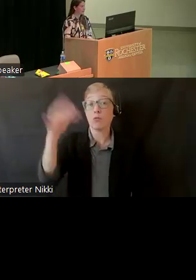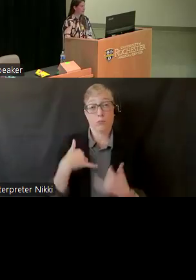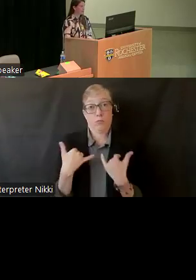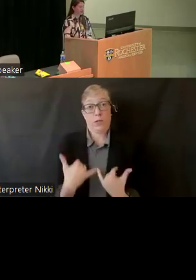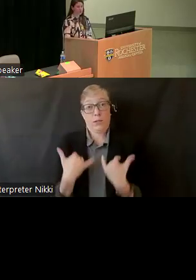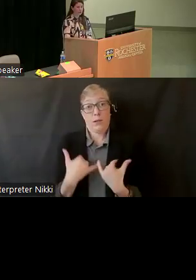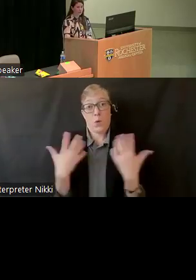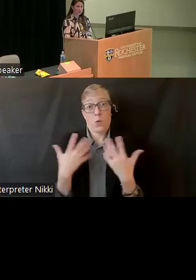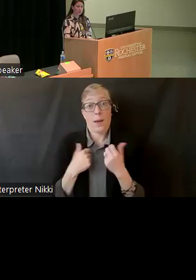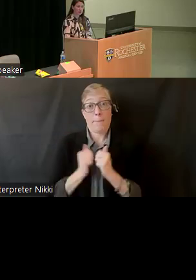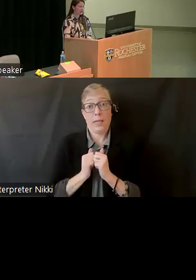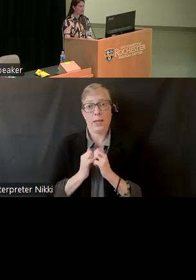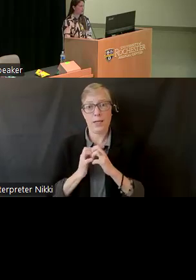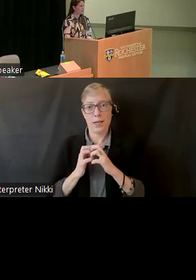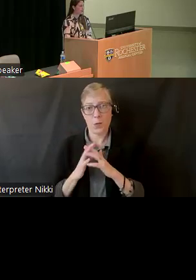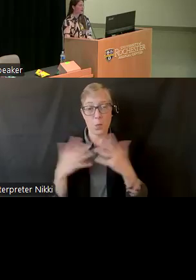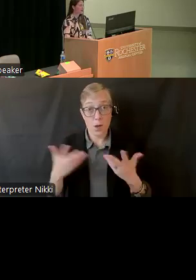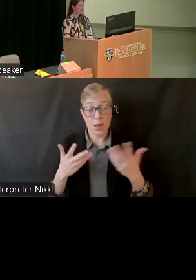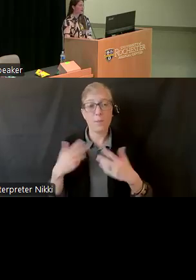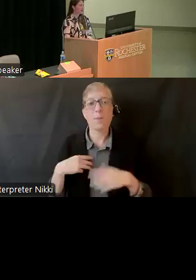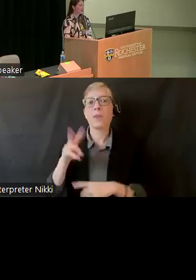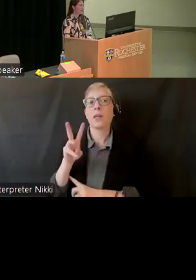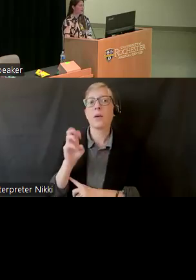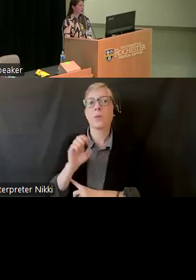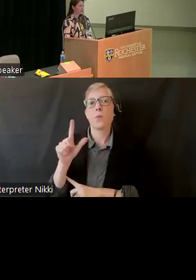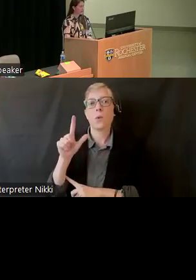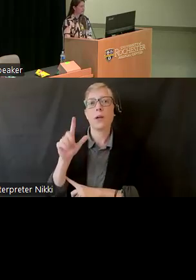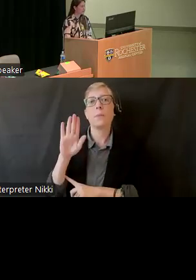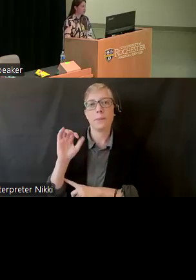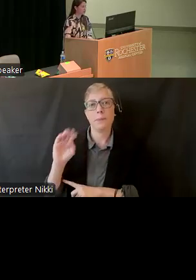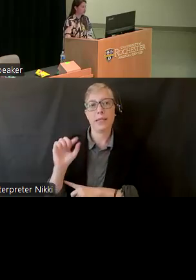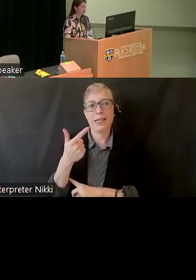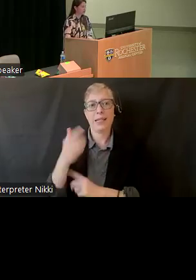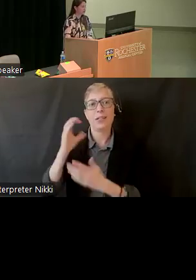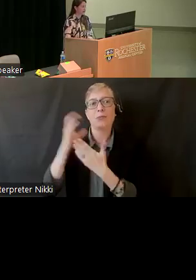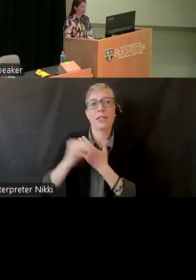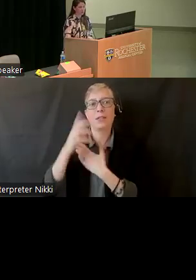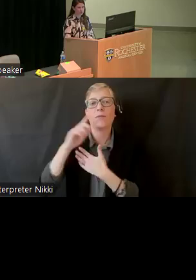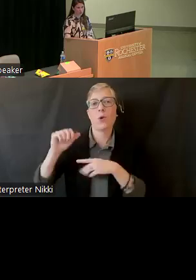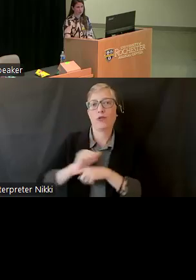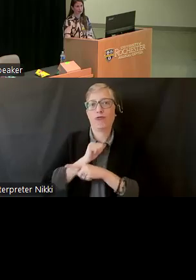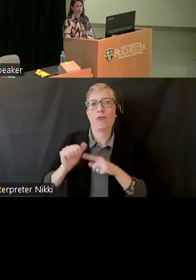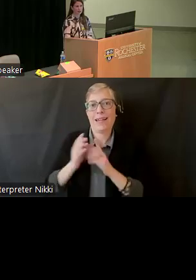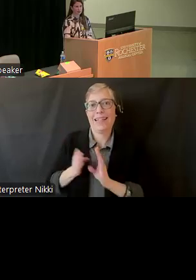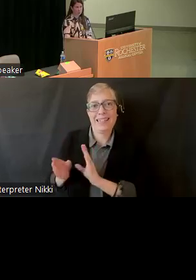uh well-being curriculum for trainees um and we'll continue to do the bianual survey and